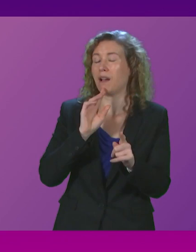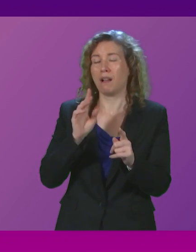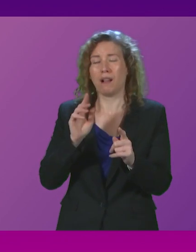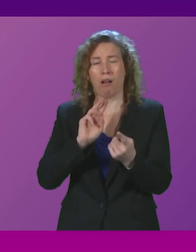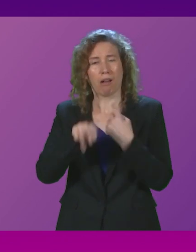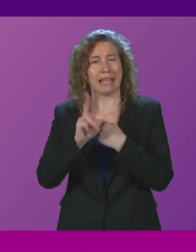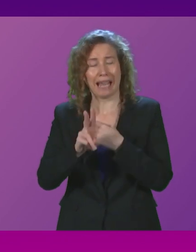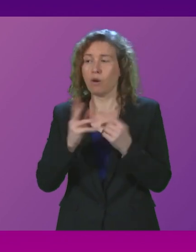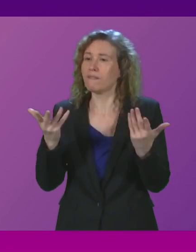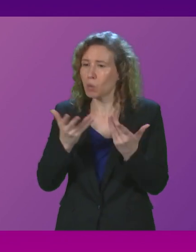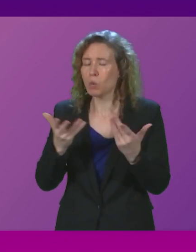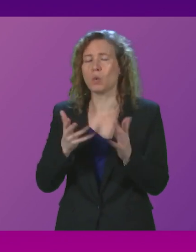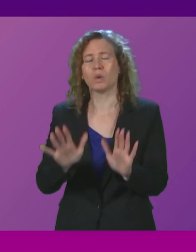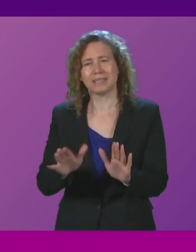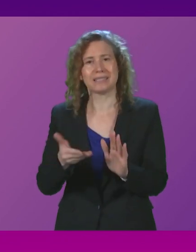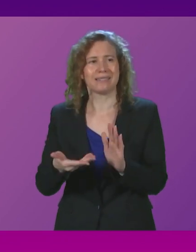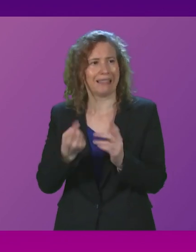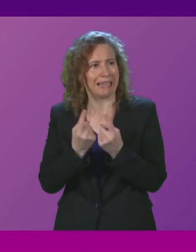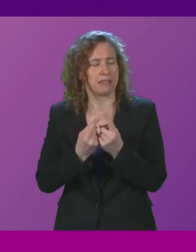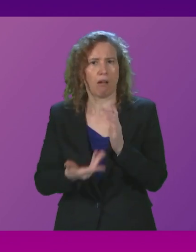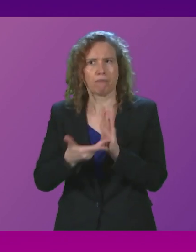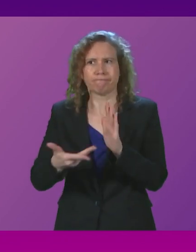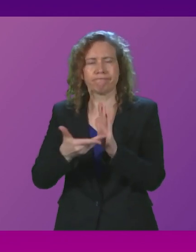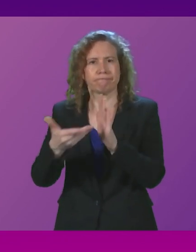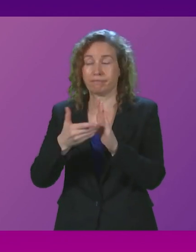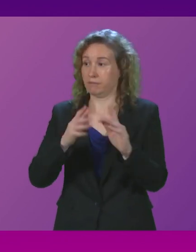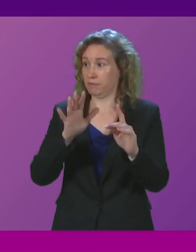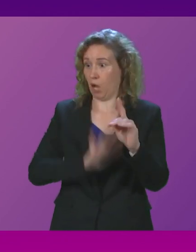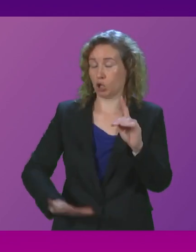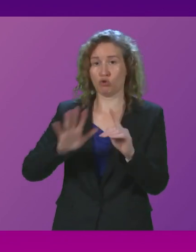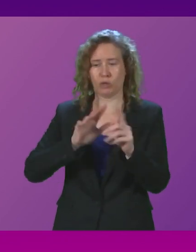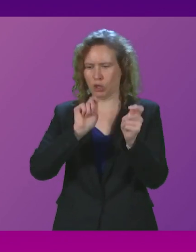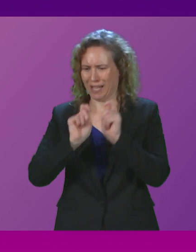factors, the changing demographics of the country being one of those.